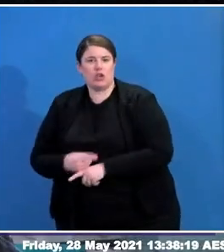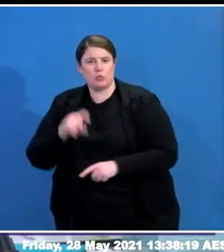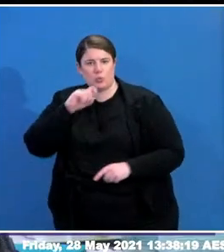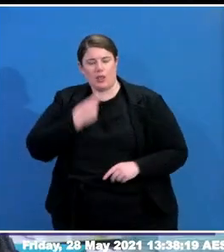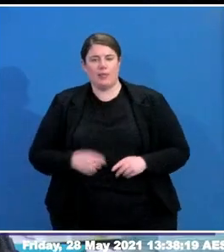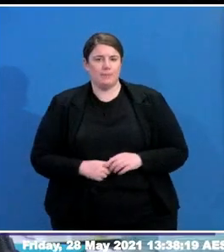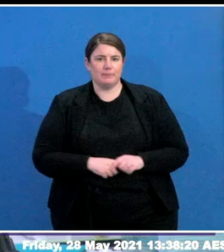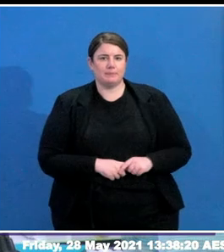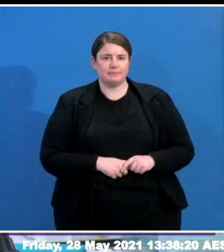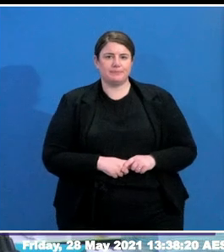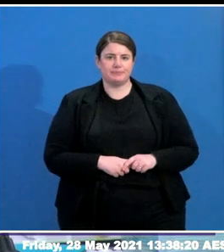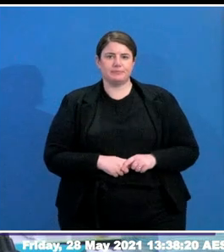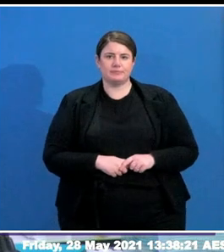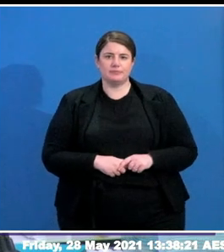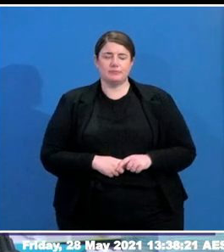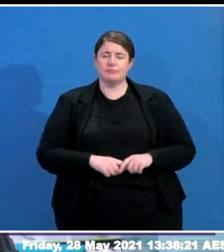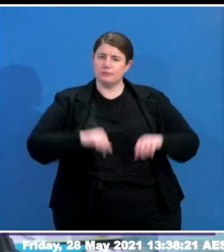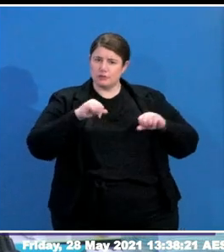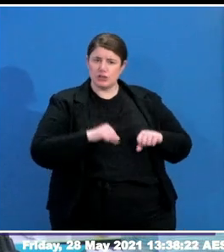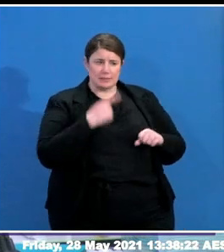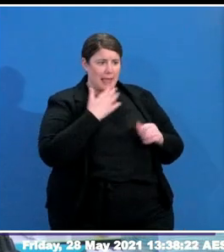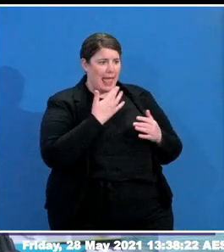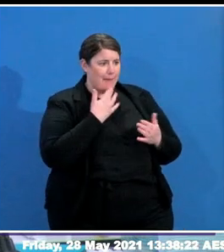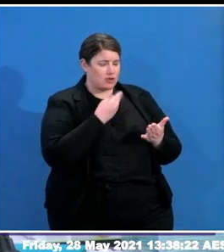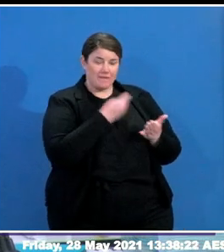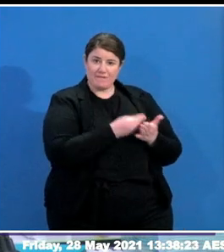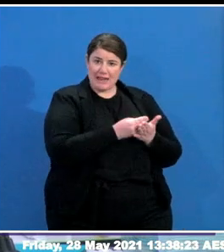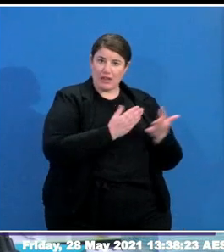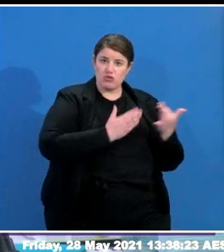But in determining the amount of funding provided through the NDIS,